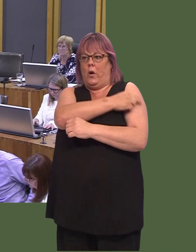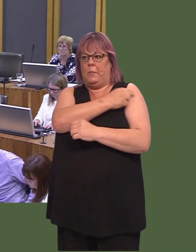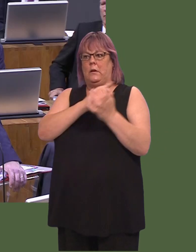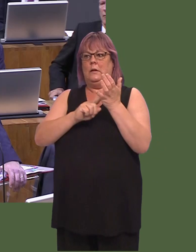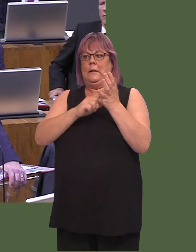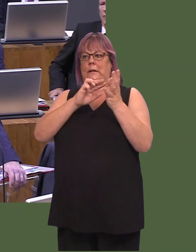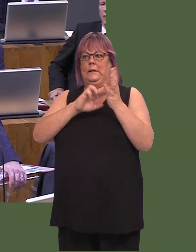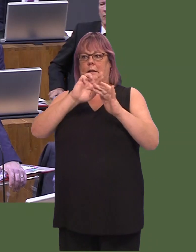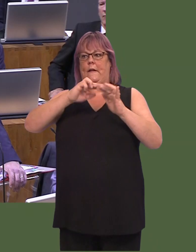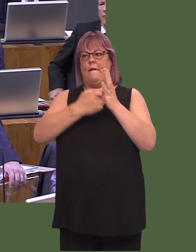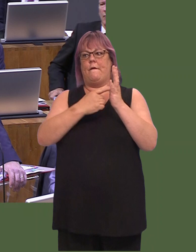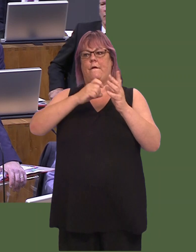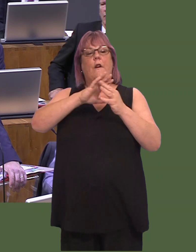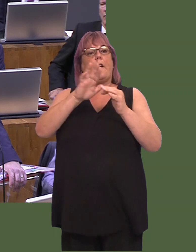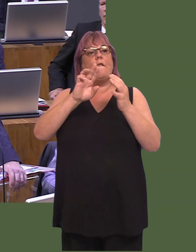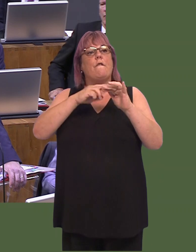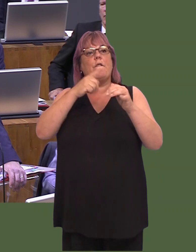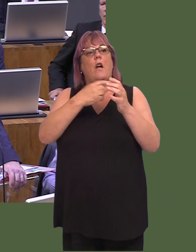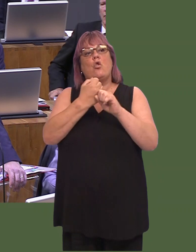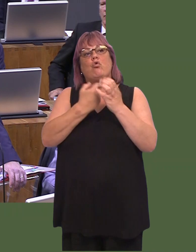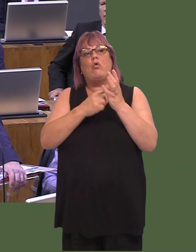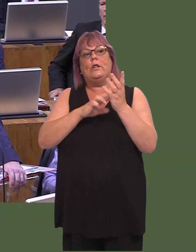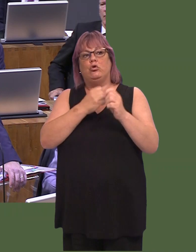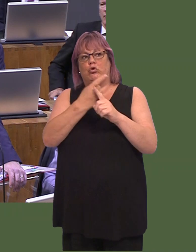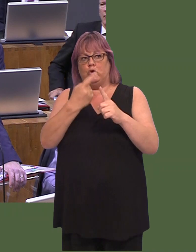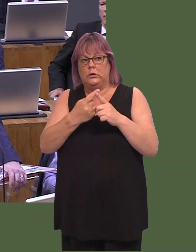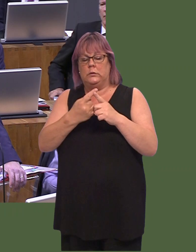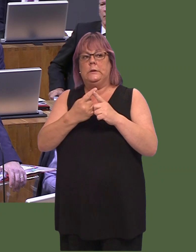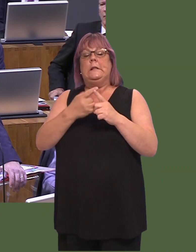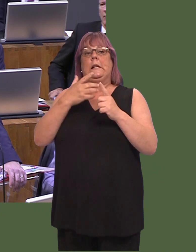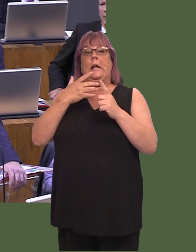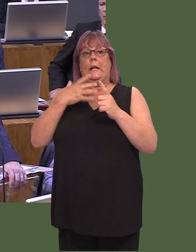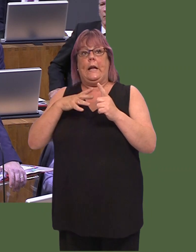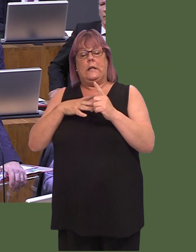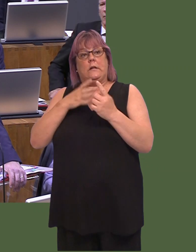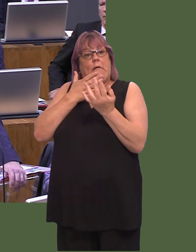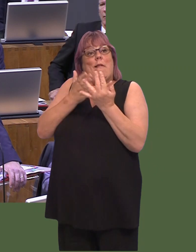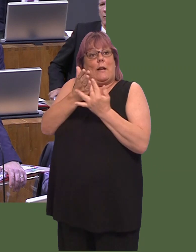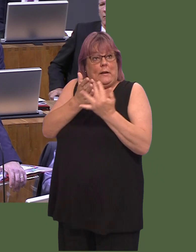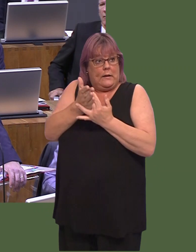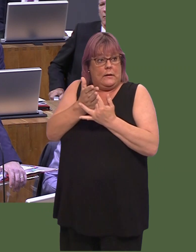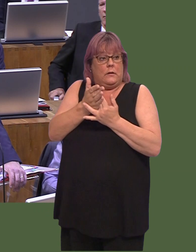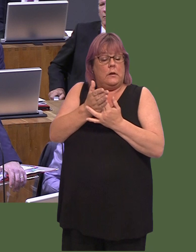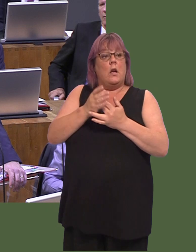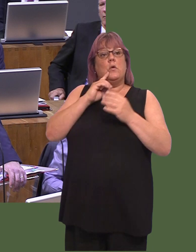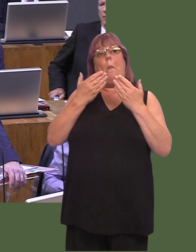by an efficient and widespread bus network that does connect with wider rail services where people need that.